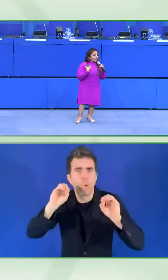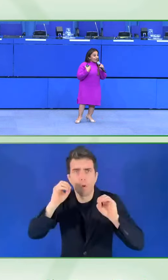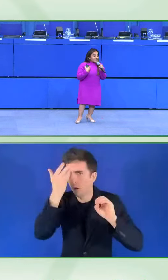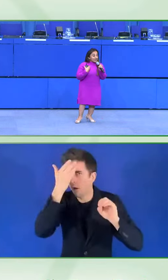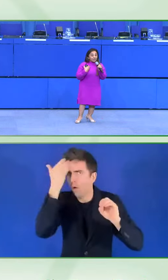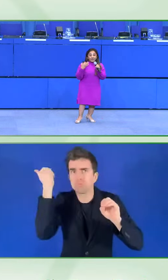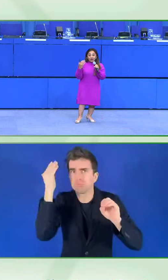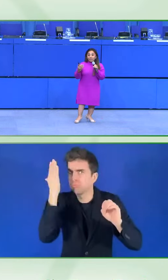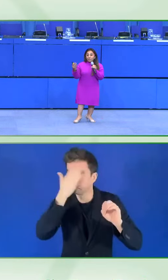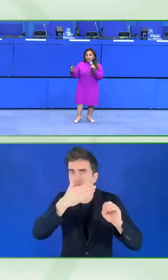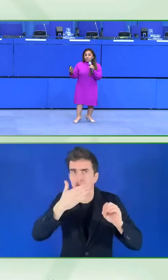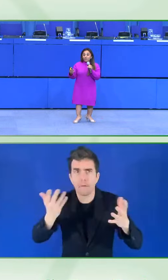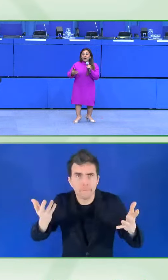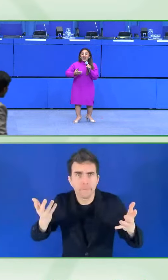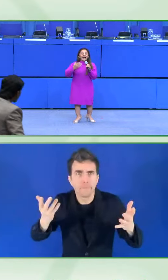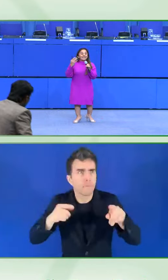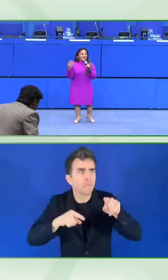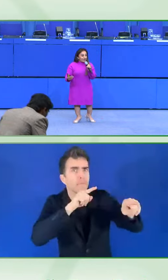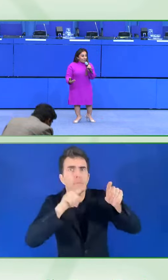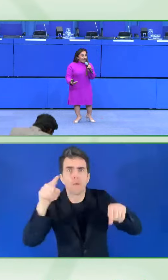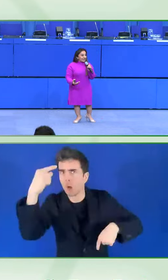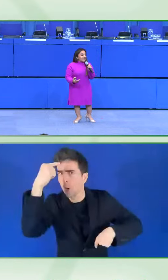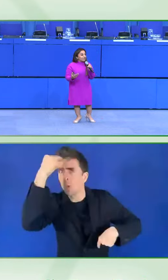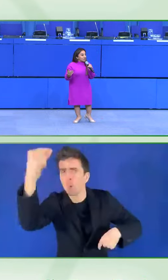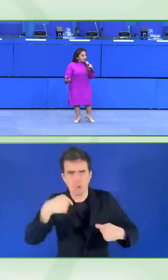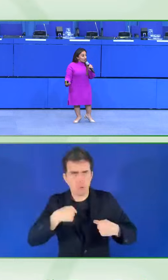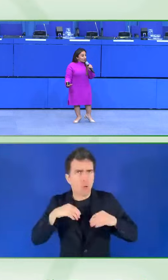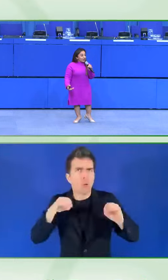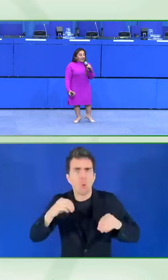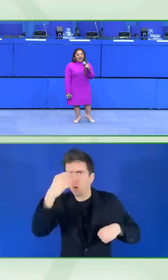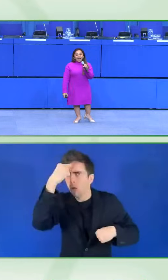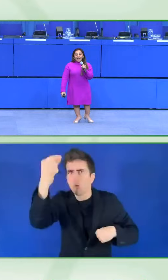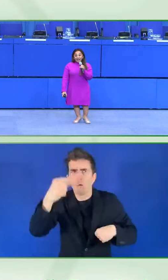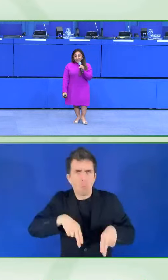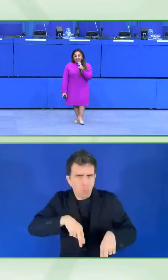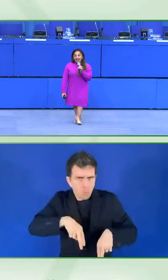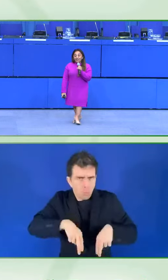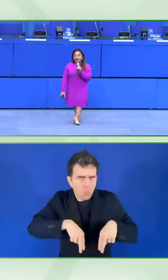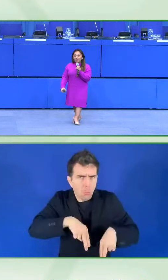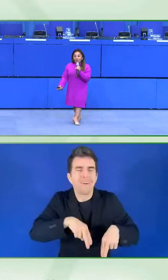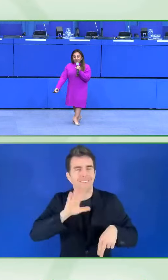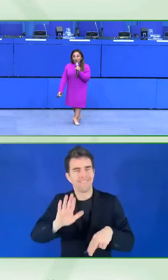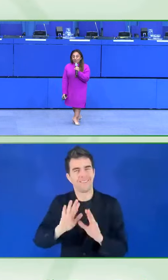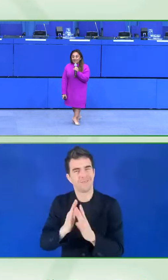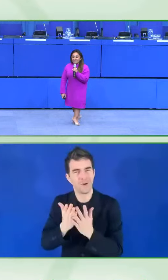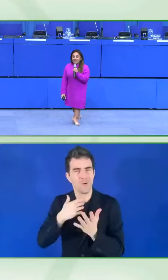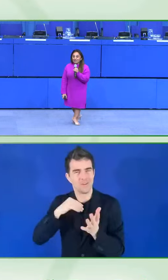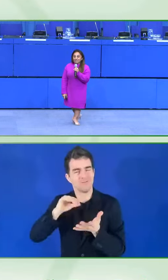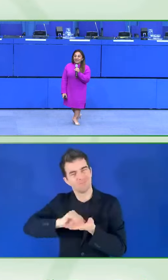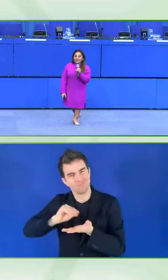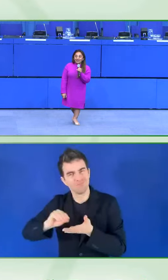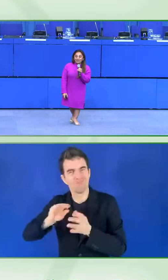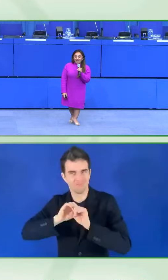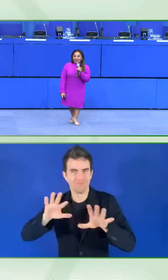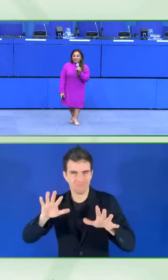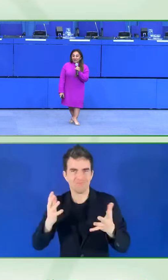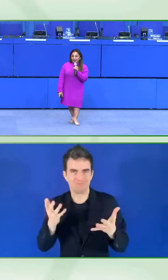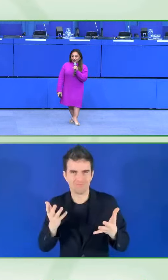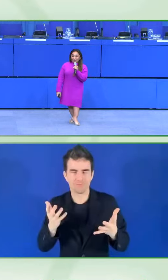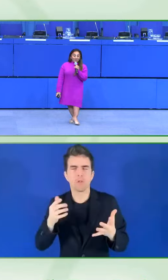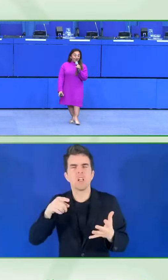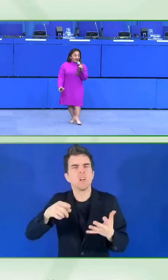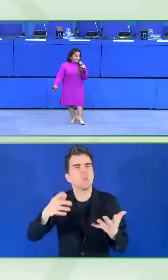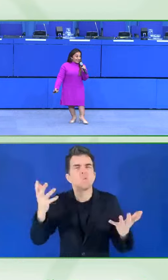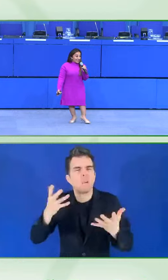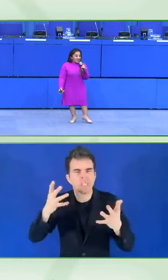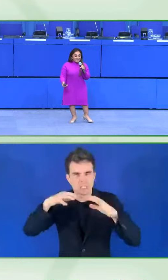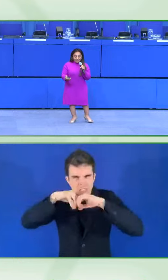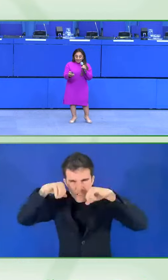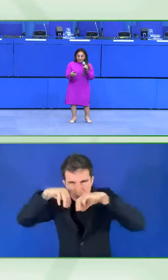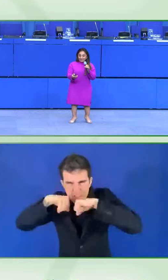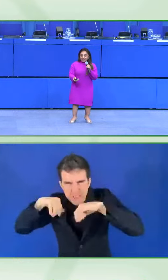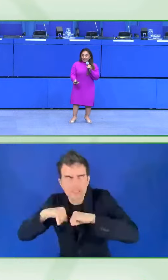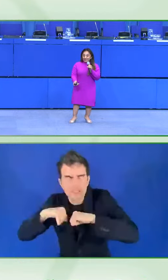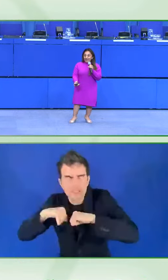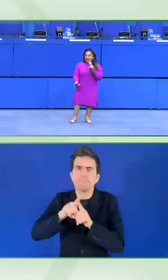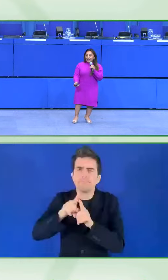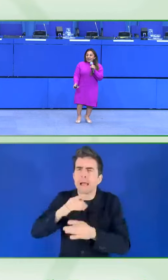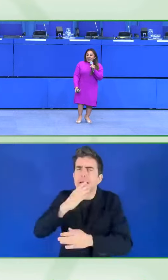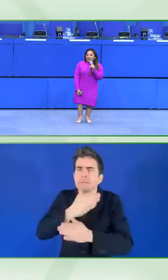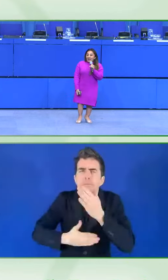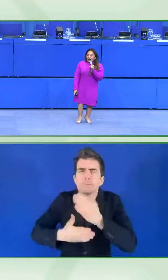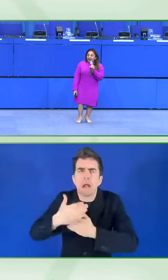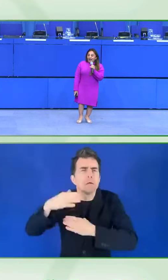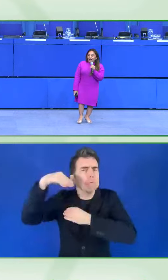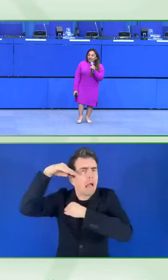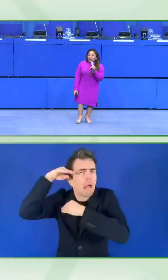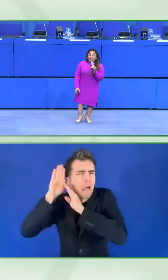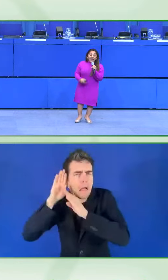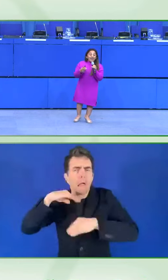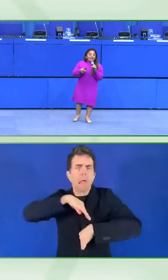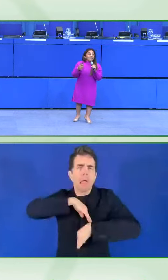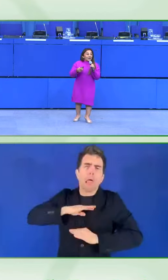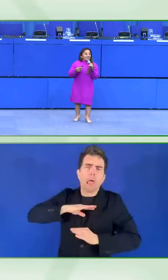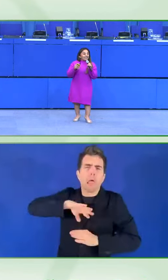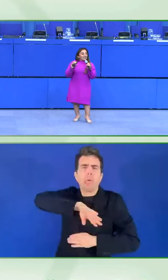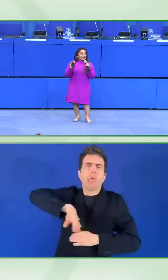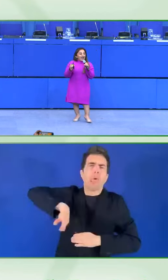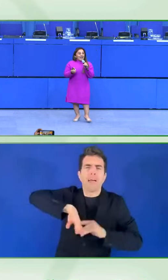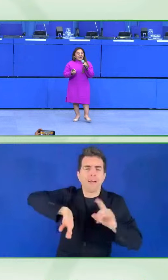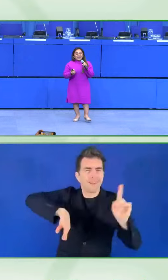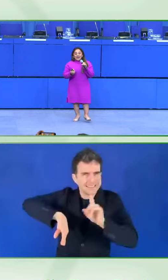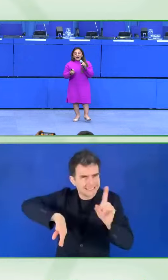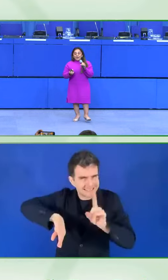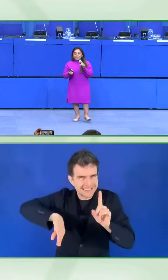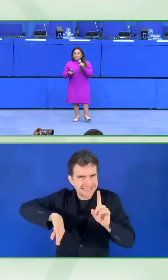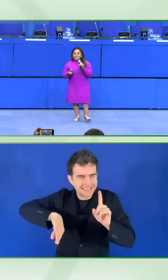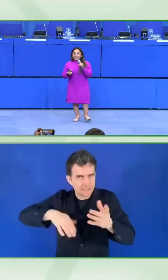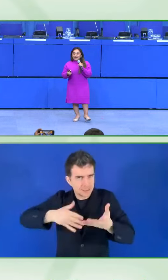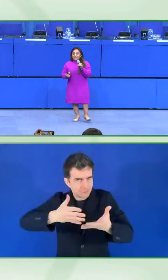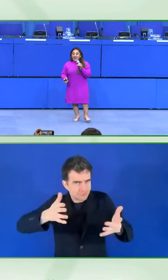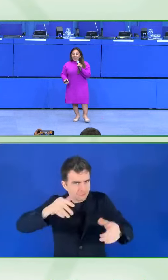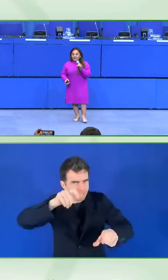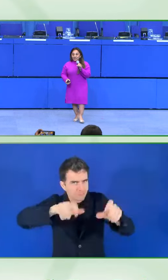On the screen is my school picture, my class 1 the picture, I am right at the bottom next